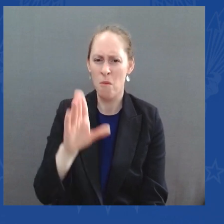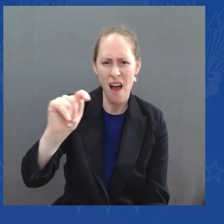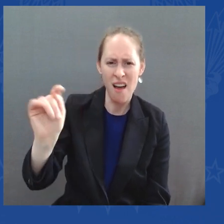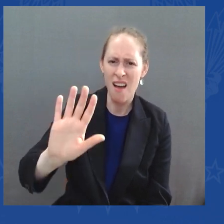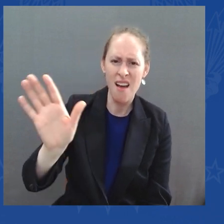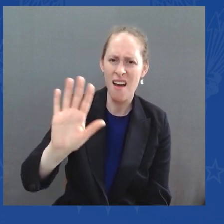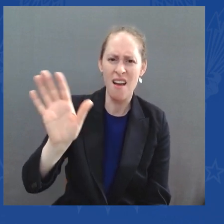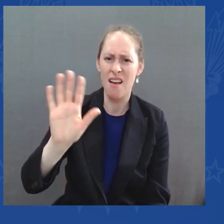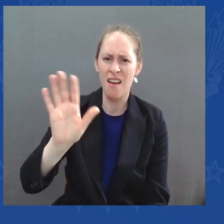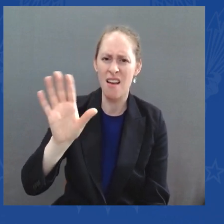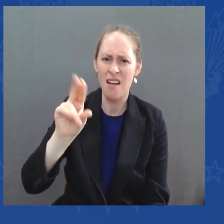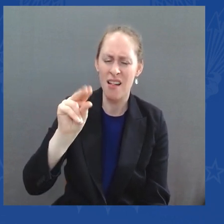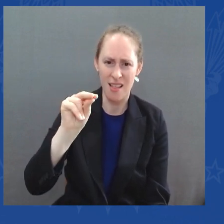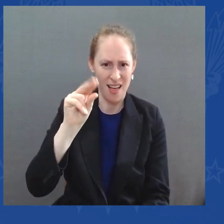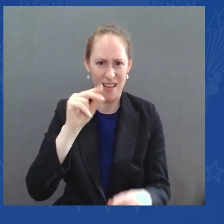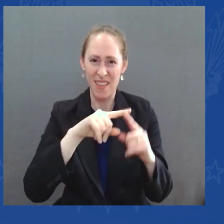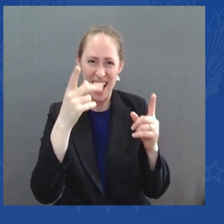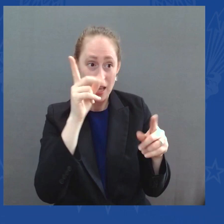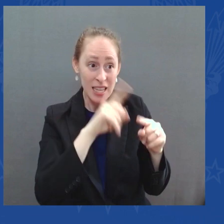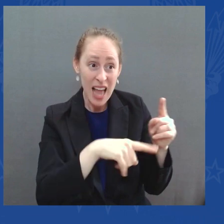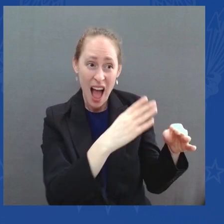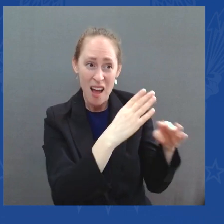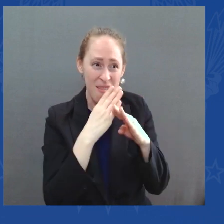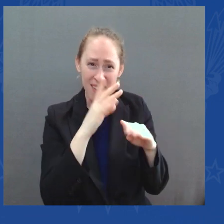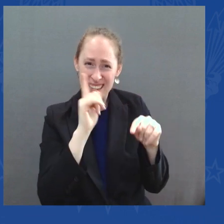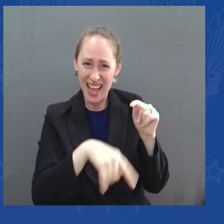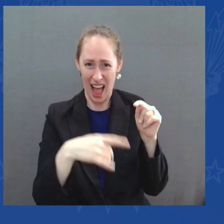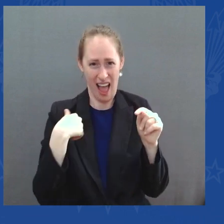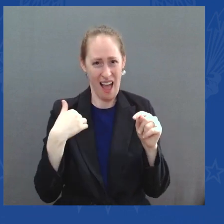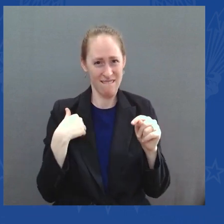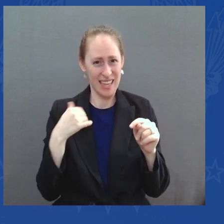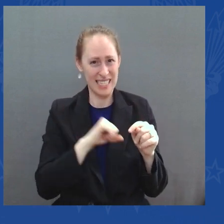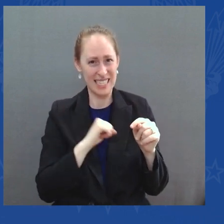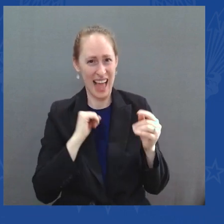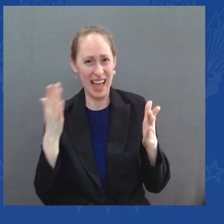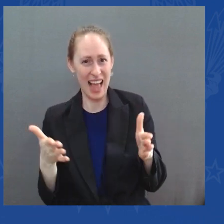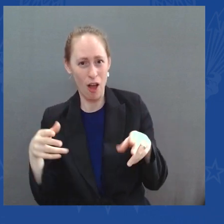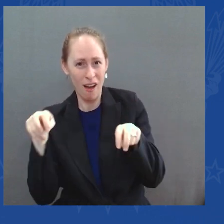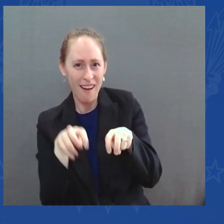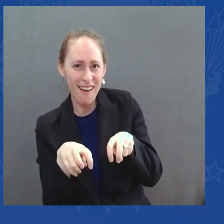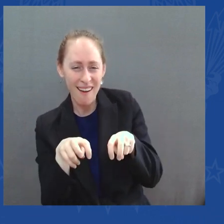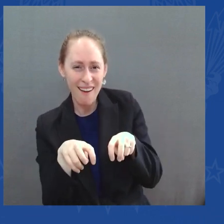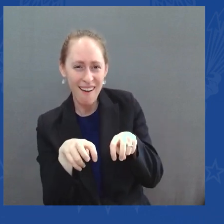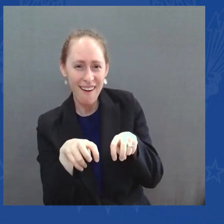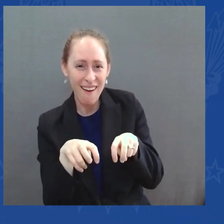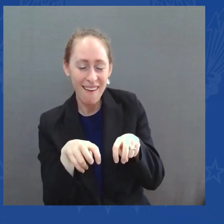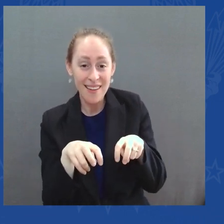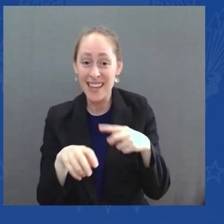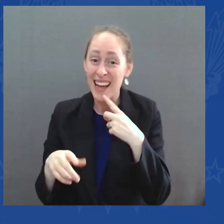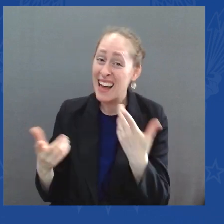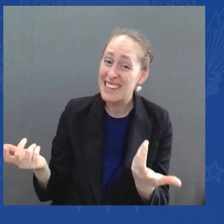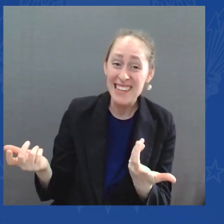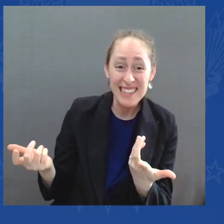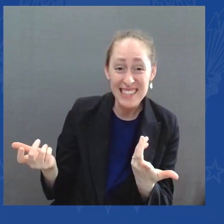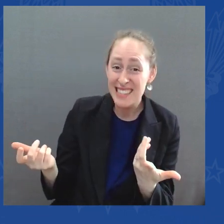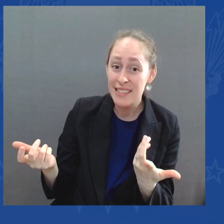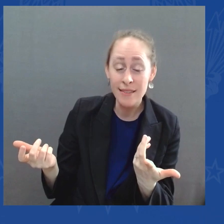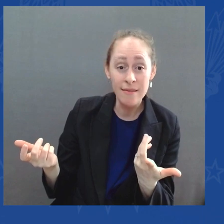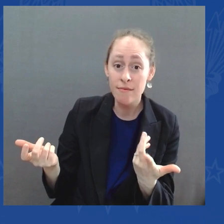So what?" I'll never forget that. I was a very powerful guy. Anyway -- that was the first woman trucker I met.